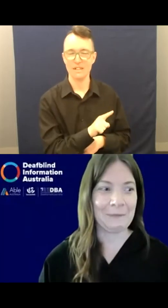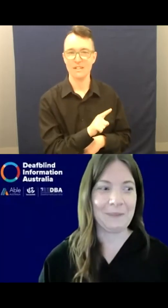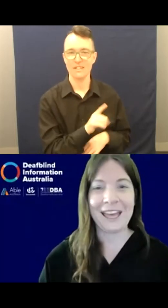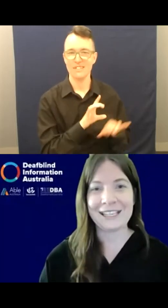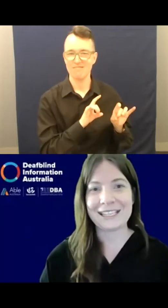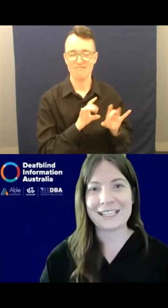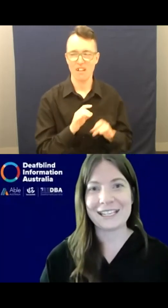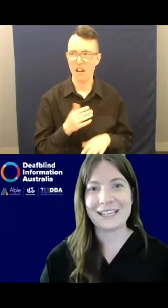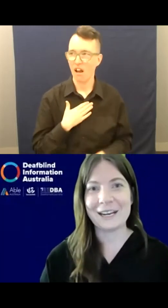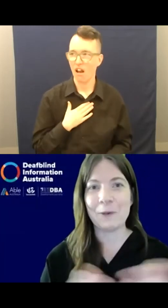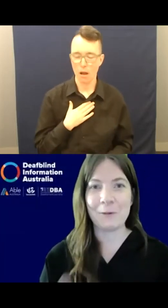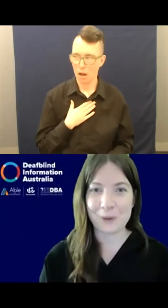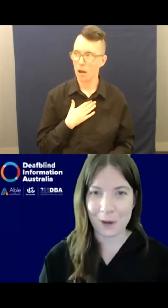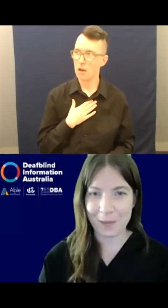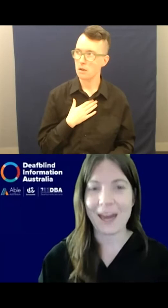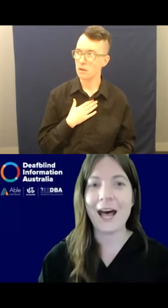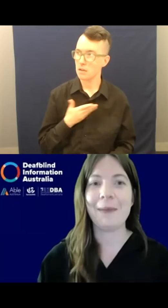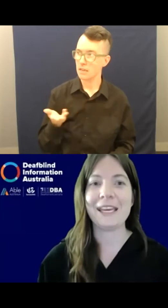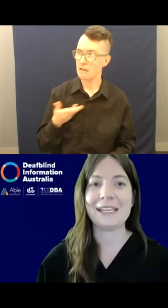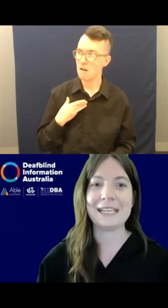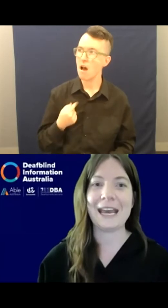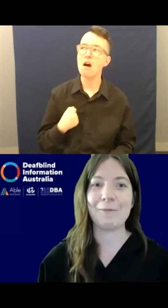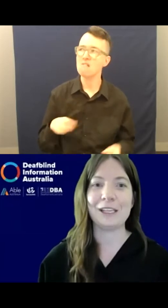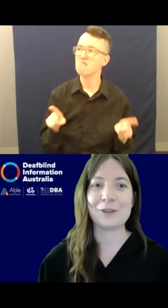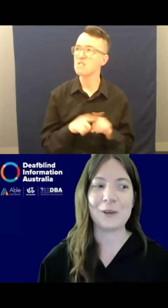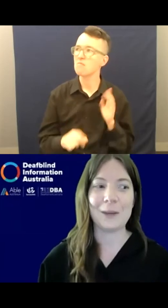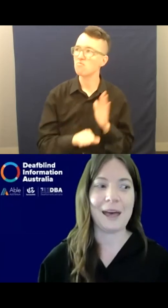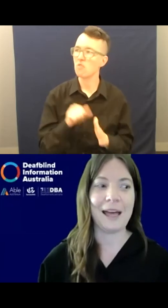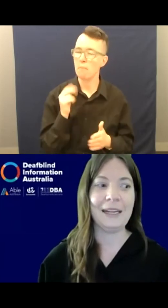And when we're talking about art making today, I'm really talking about